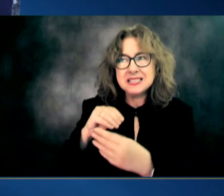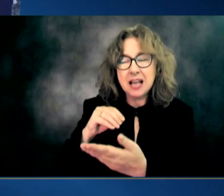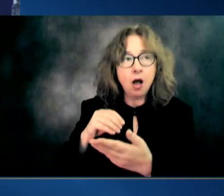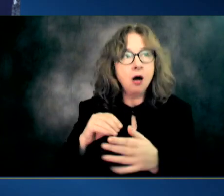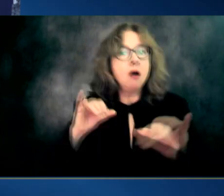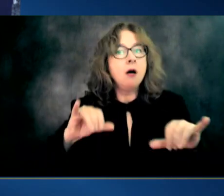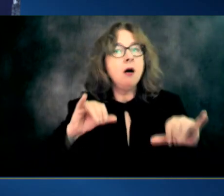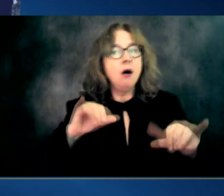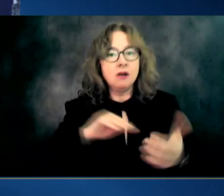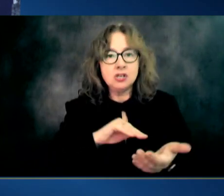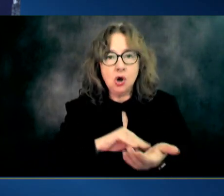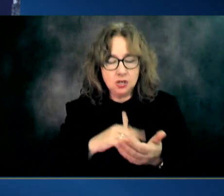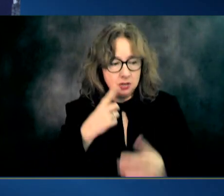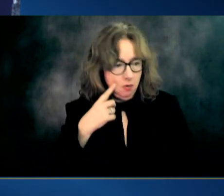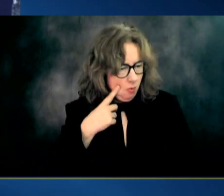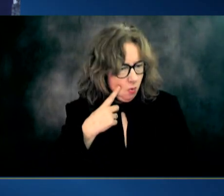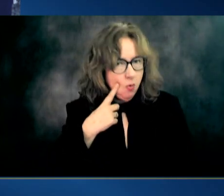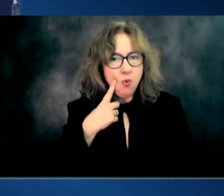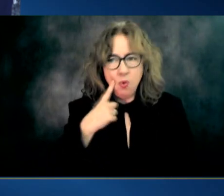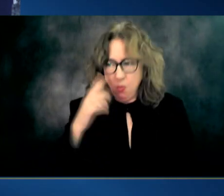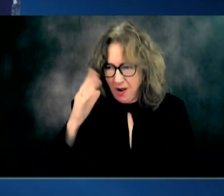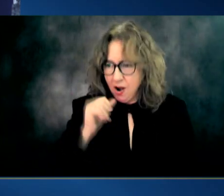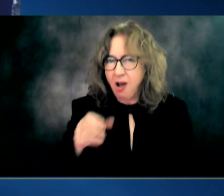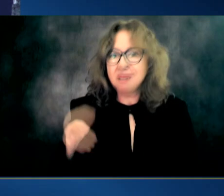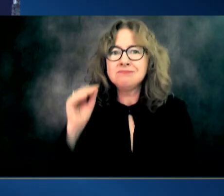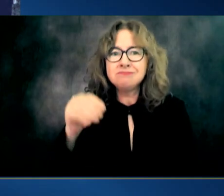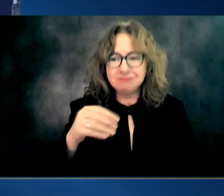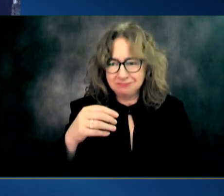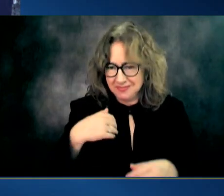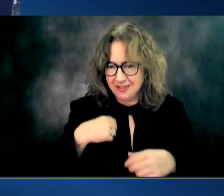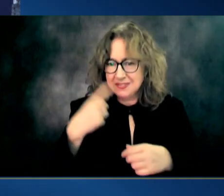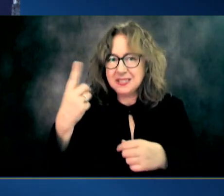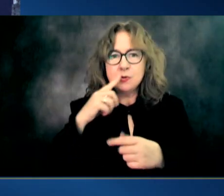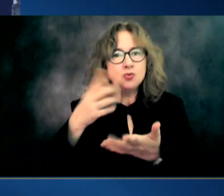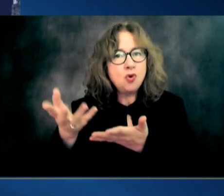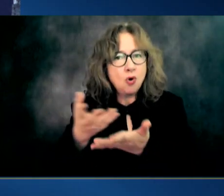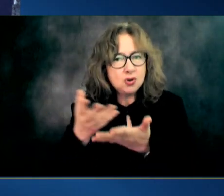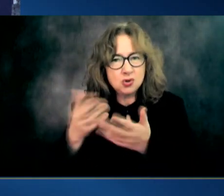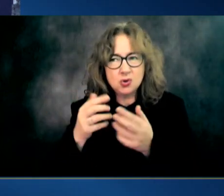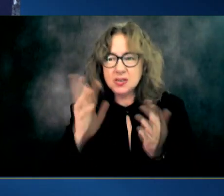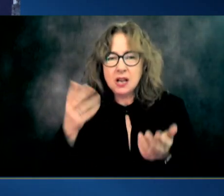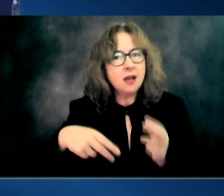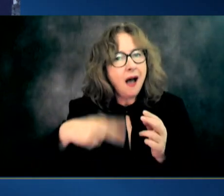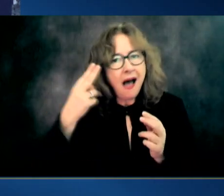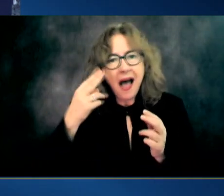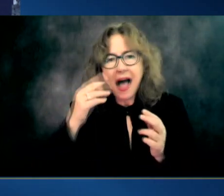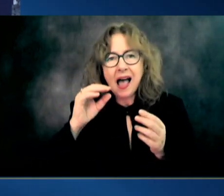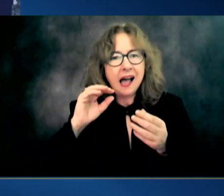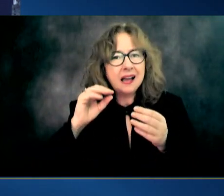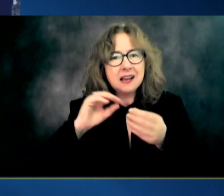of narcotics could use someone to talk to. That wasn't a thought all the time back then.